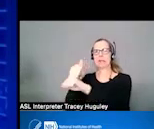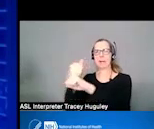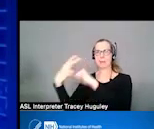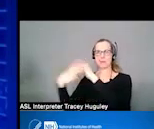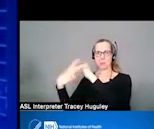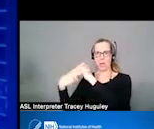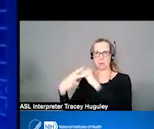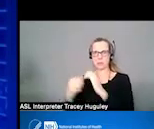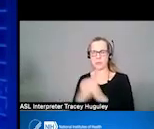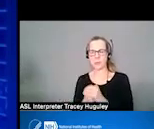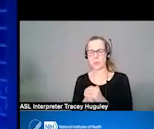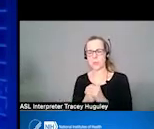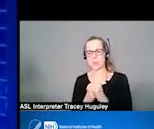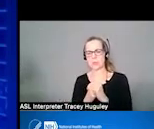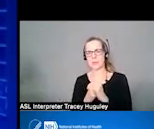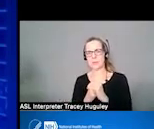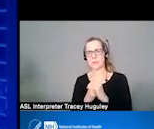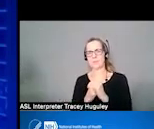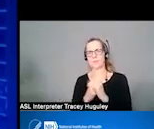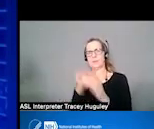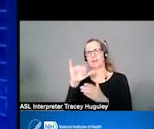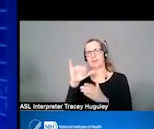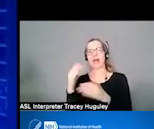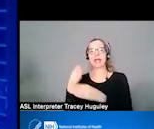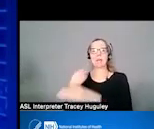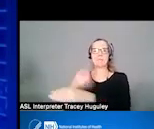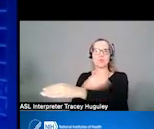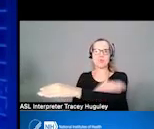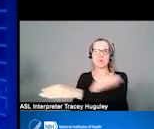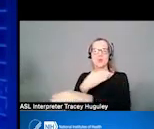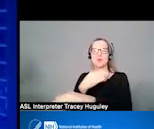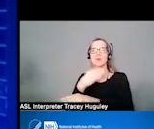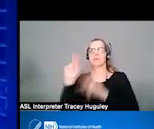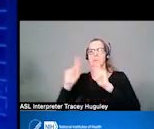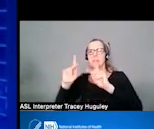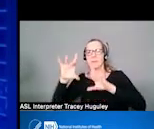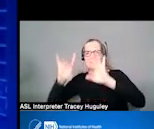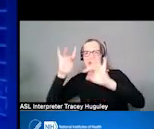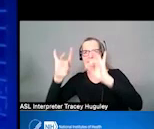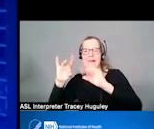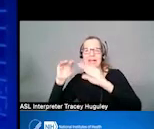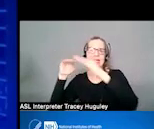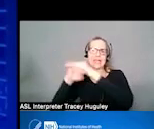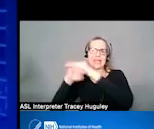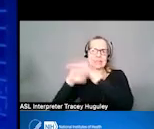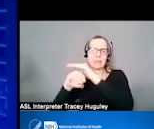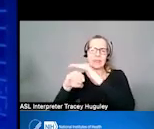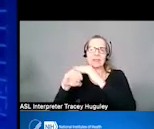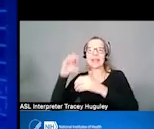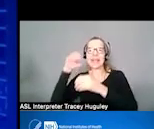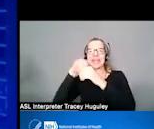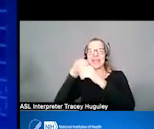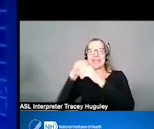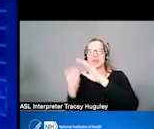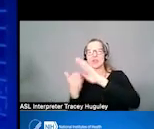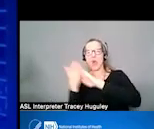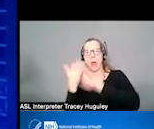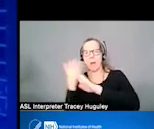because this generally improves the findability, accessibility, interoperability and reusability or FAIRness of the data.